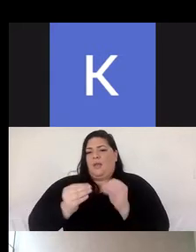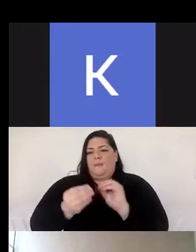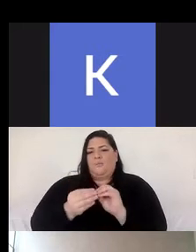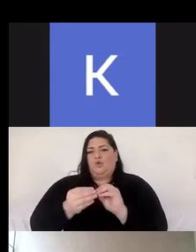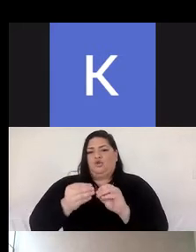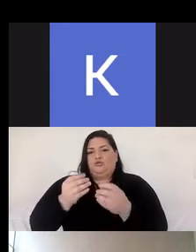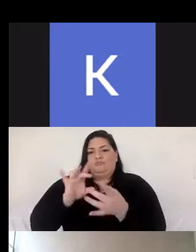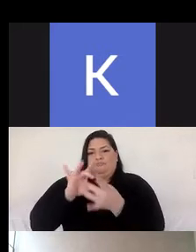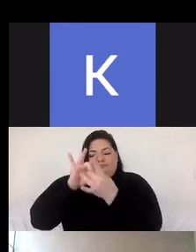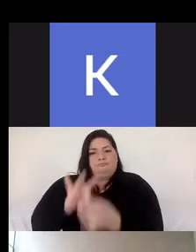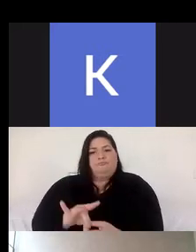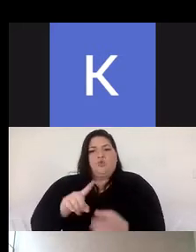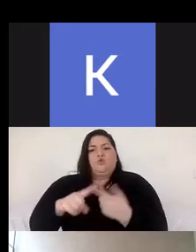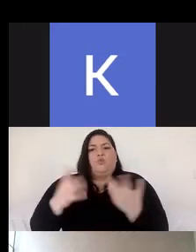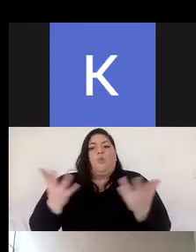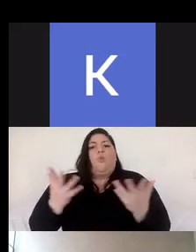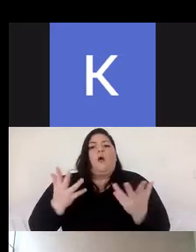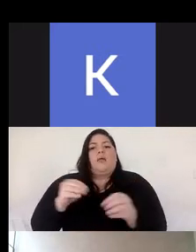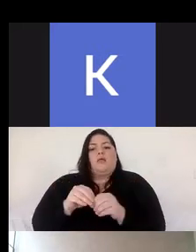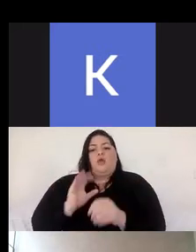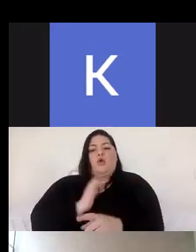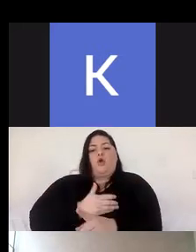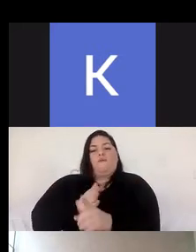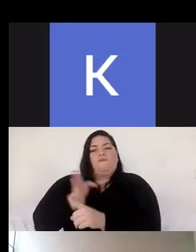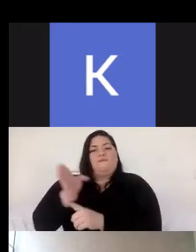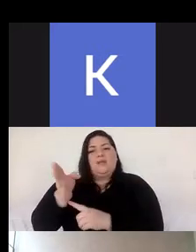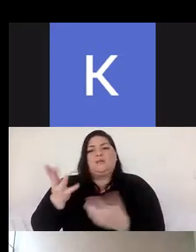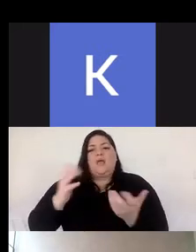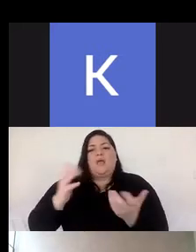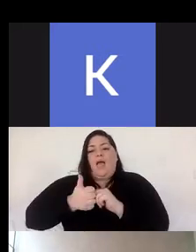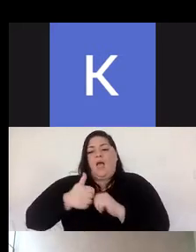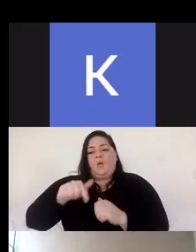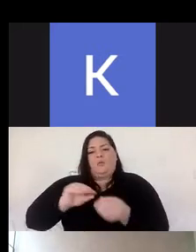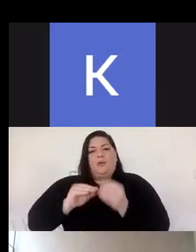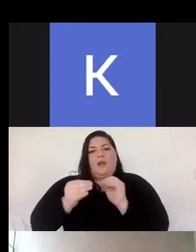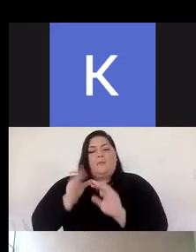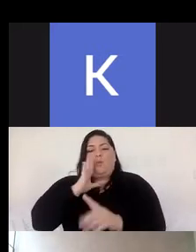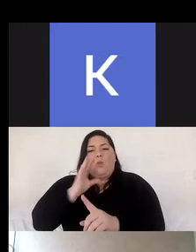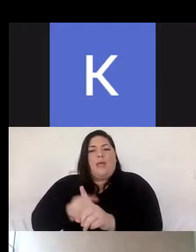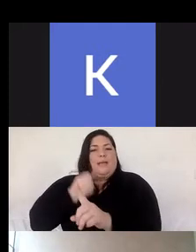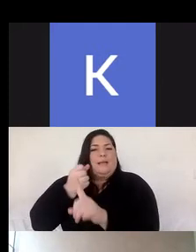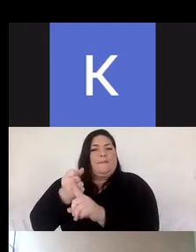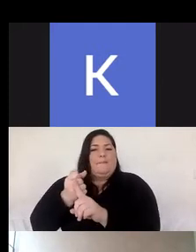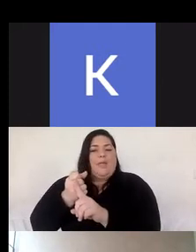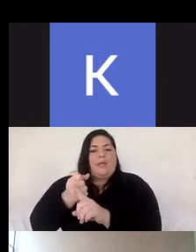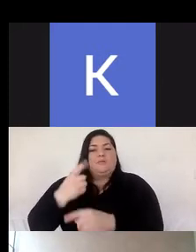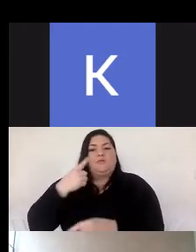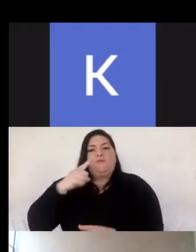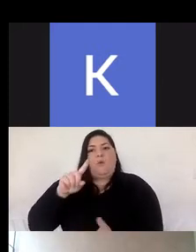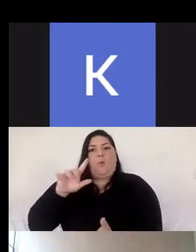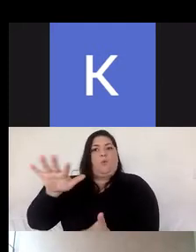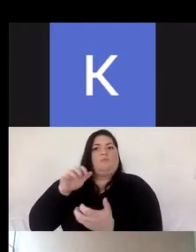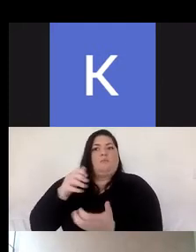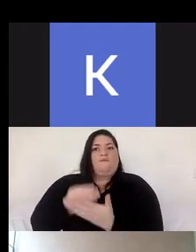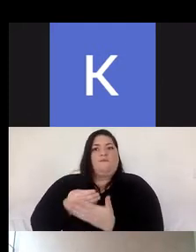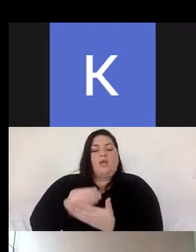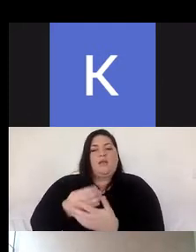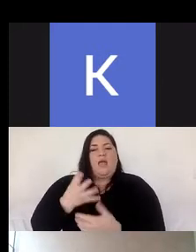What do they mean for the impact that you can have with grant funding and what you can do with it?